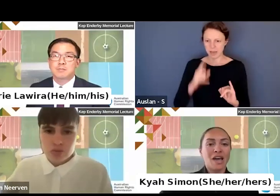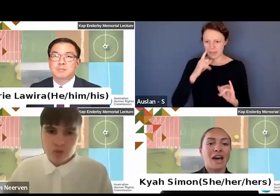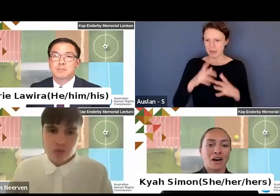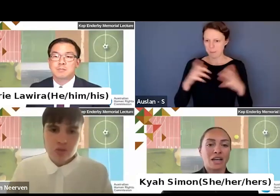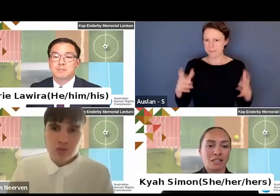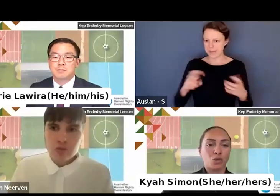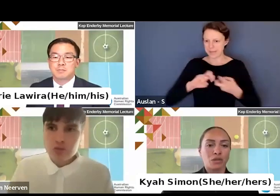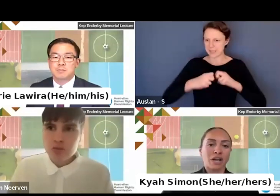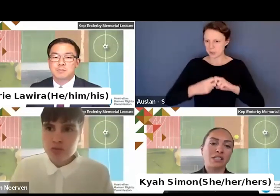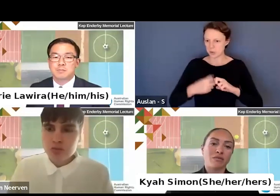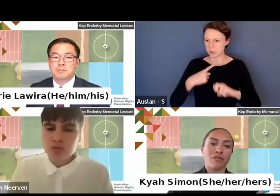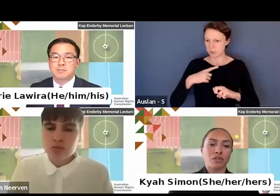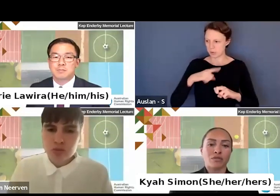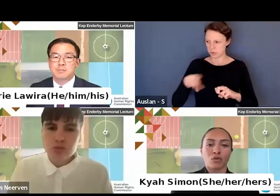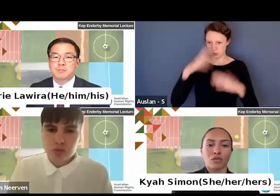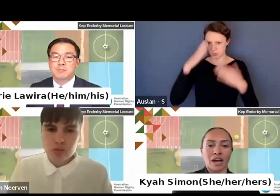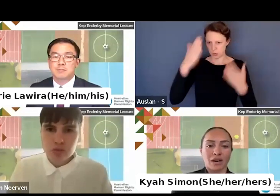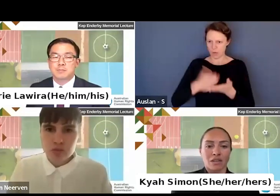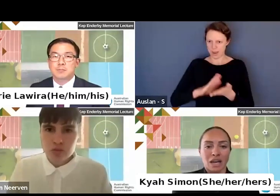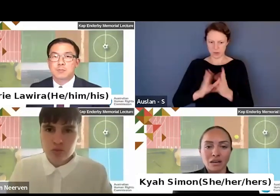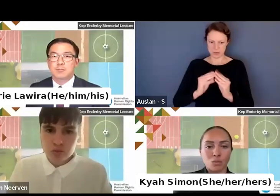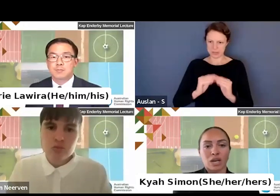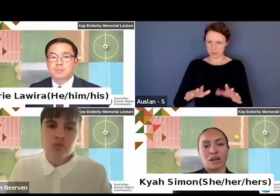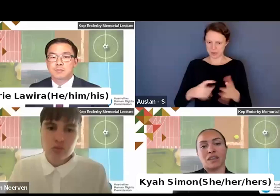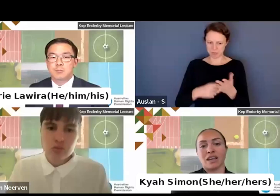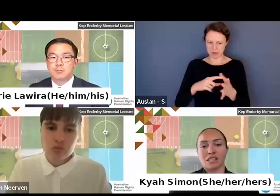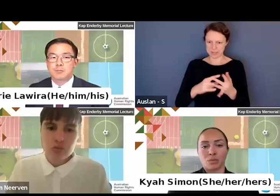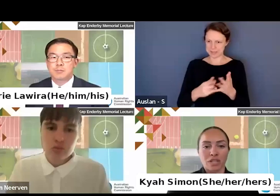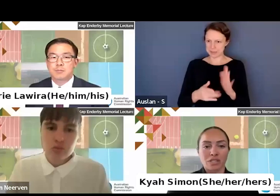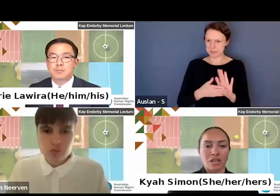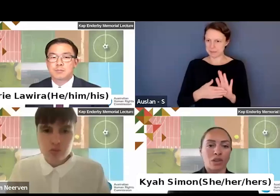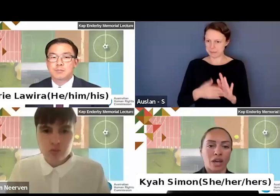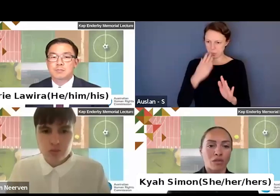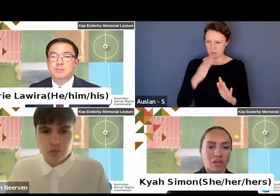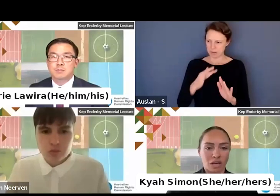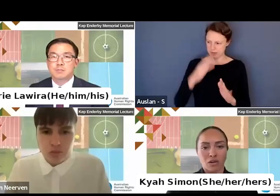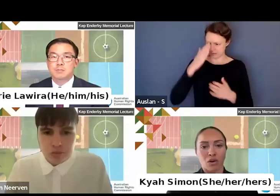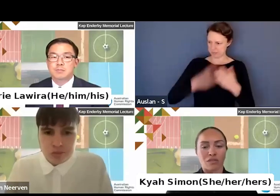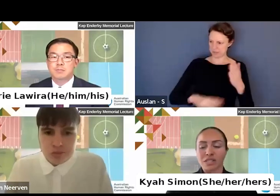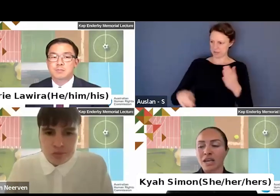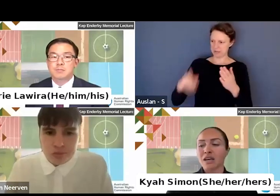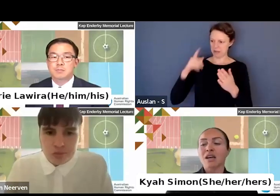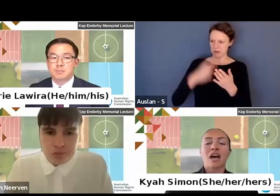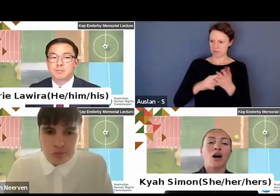how they deal with racism. First of all, right there. And then when they experience it or they overhear it all over, say it.